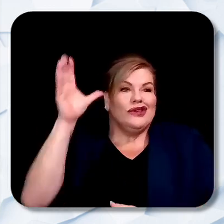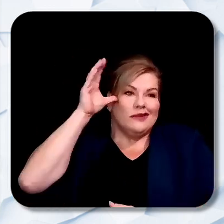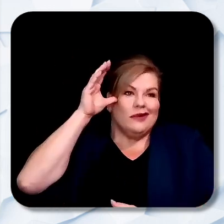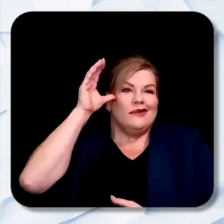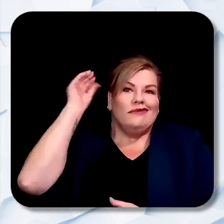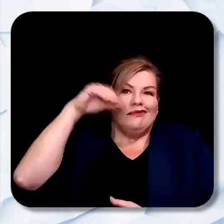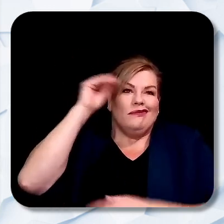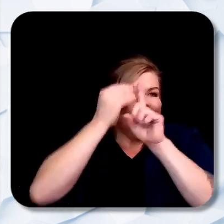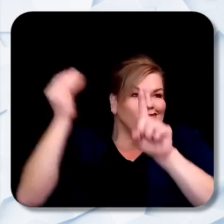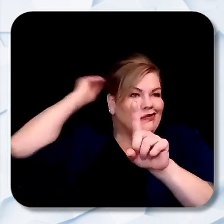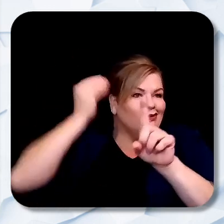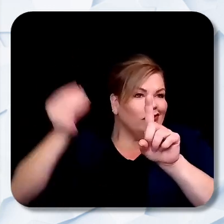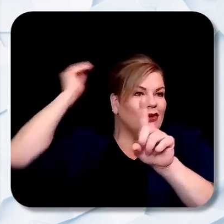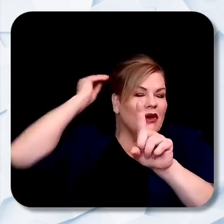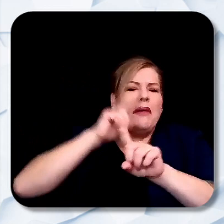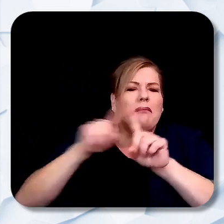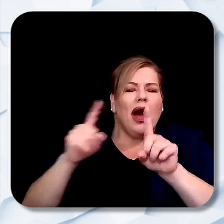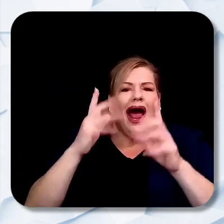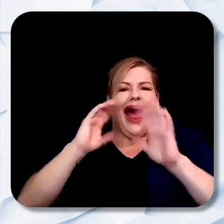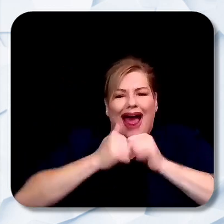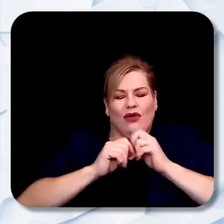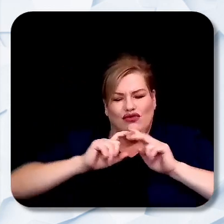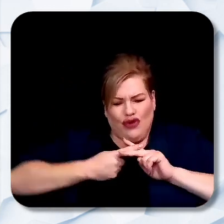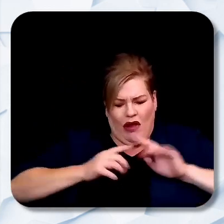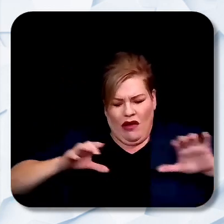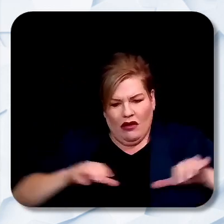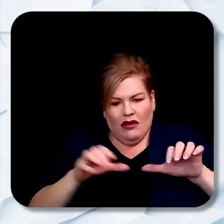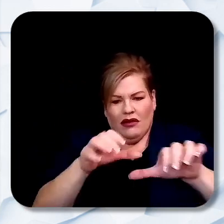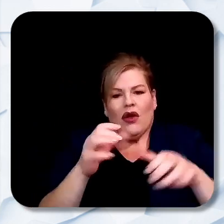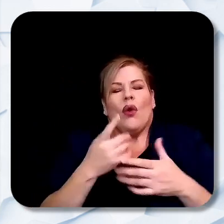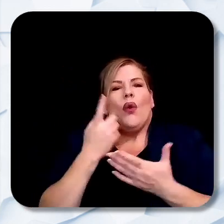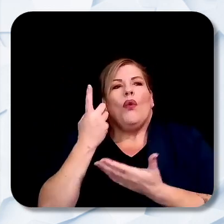What are some potential internal influences, external influences that are influencing